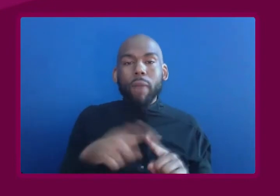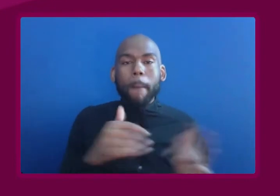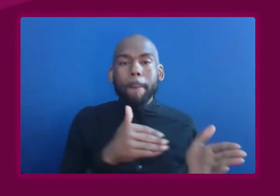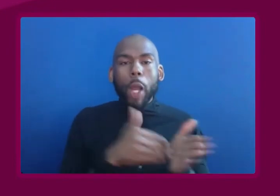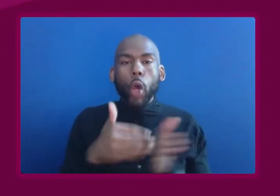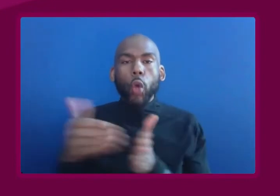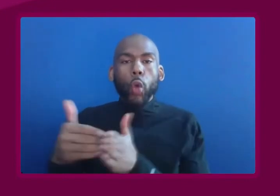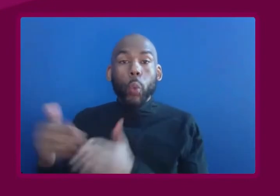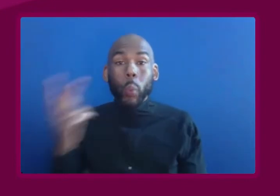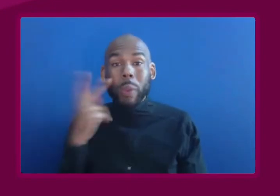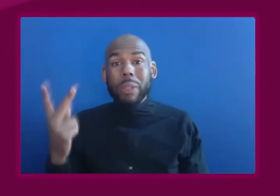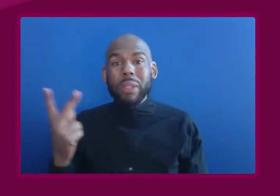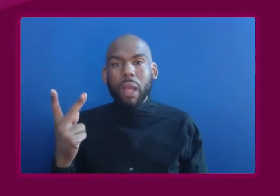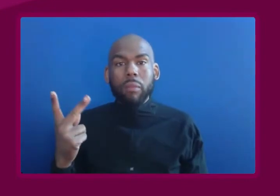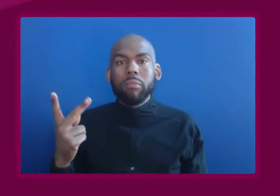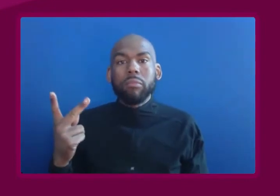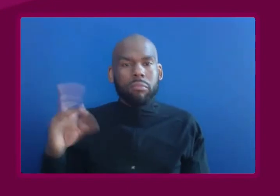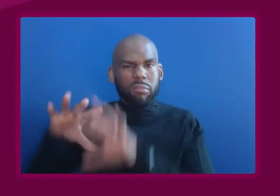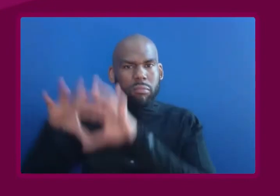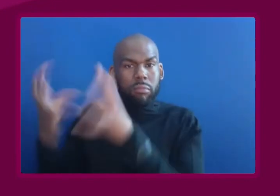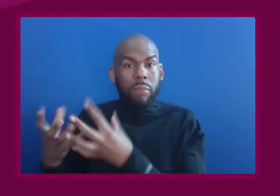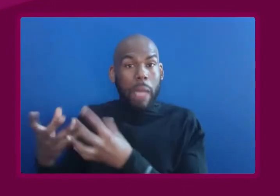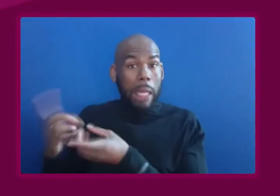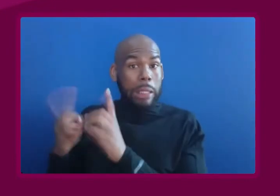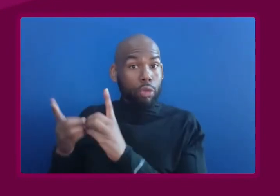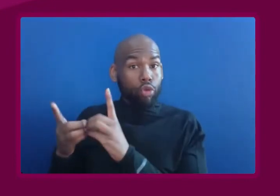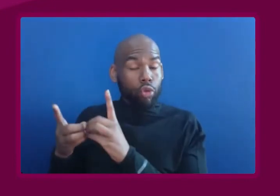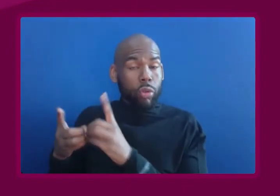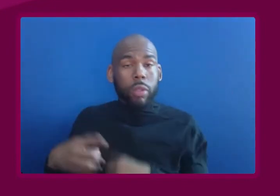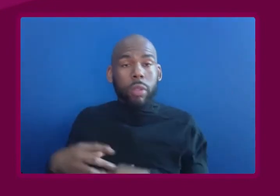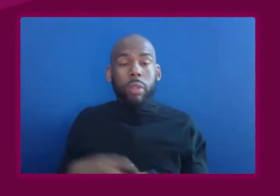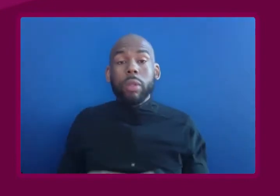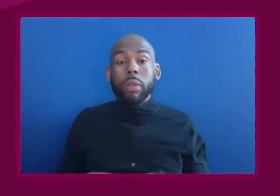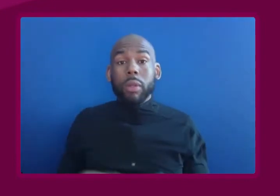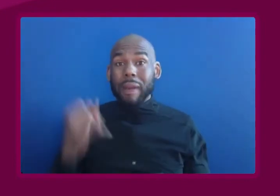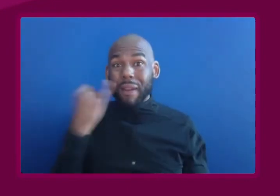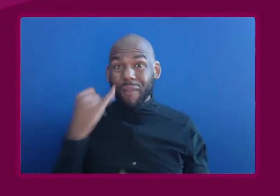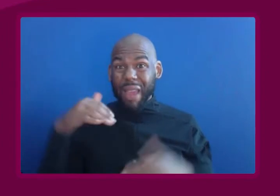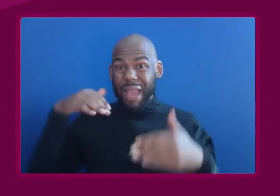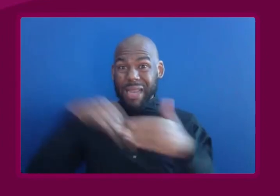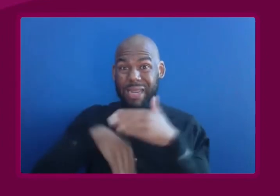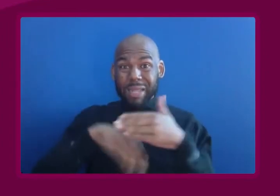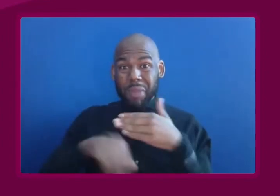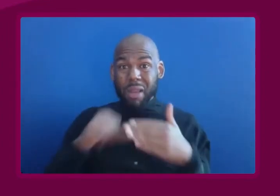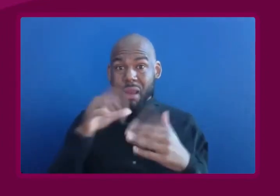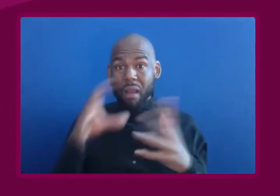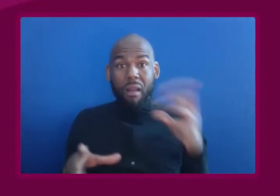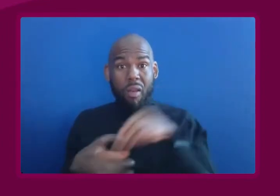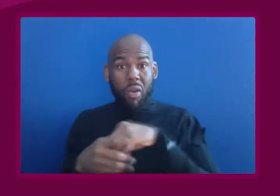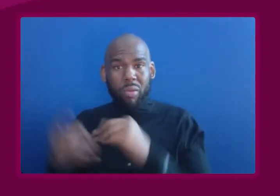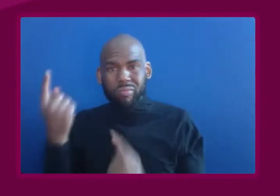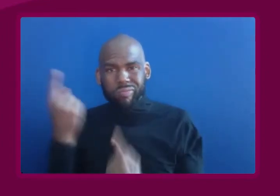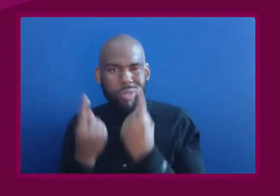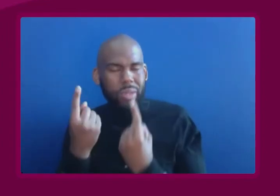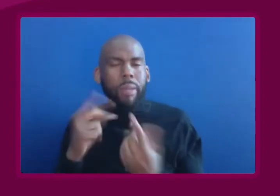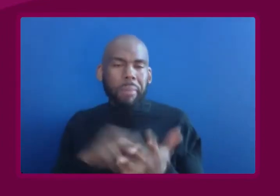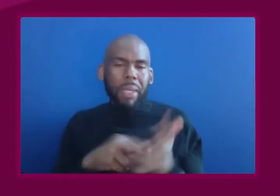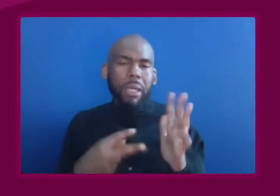see digitally, if accessibility isn't taken into account, then it creates barriers.